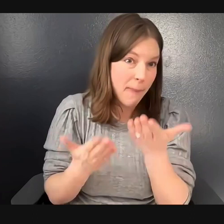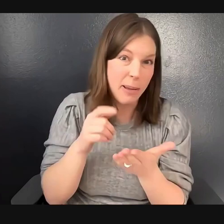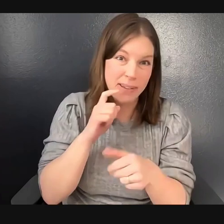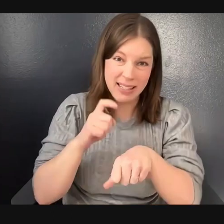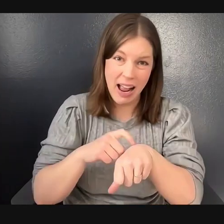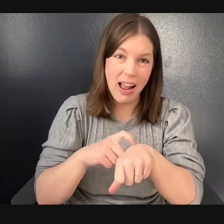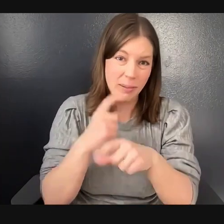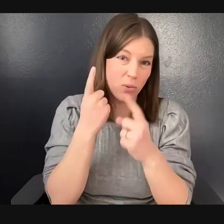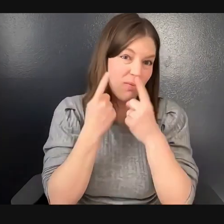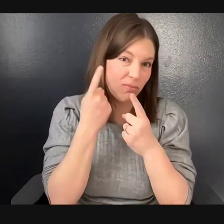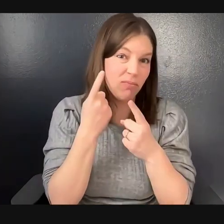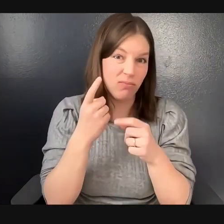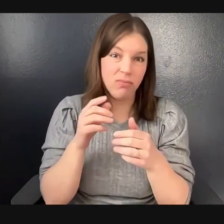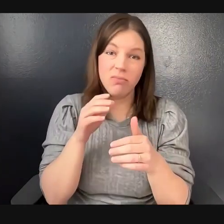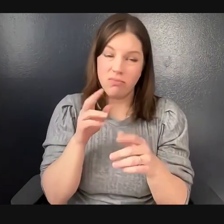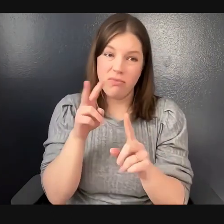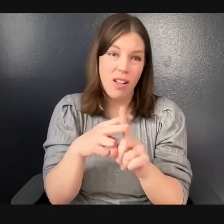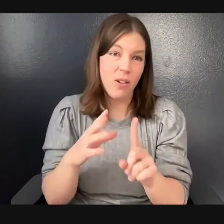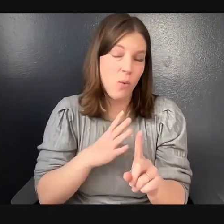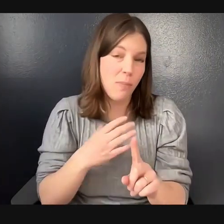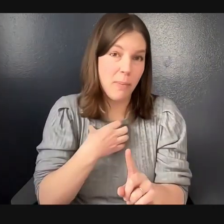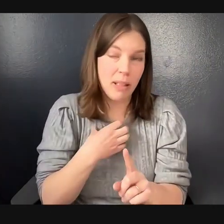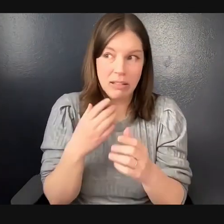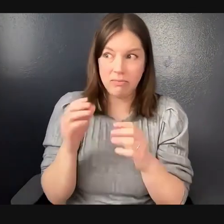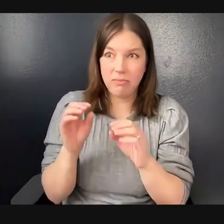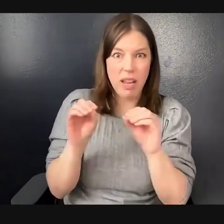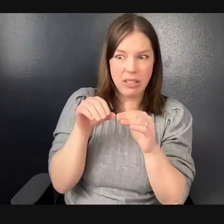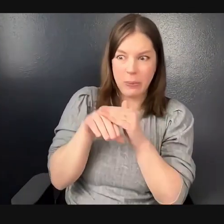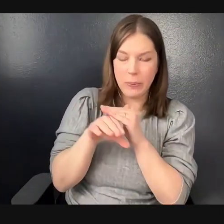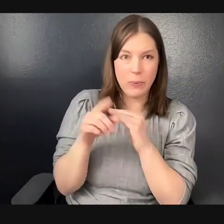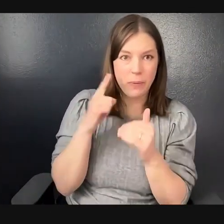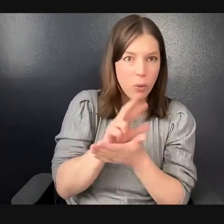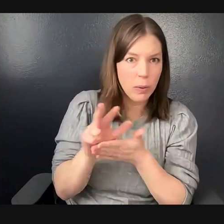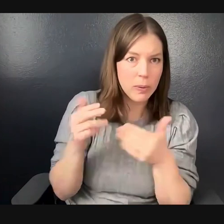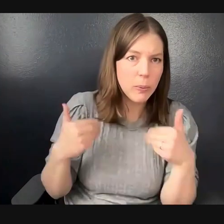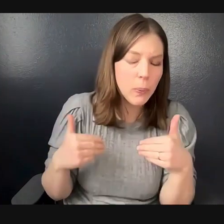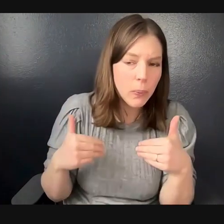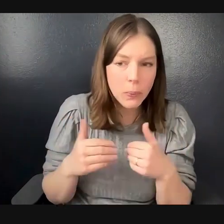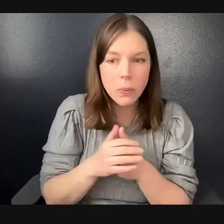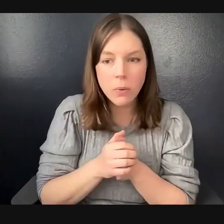It may be time to consider that. If access has been lacking for two or three weeks,